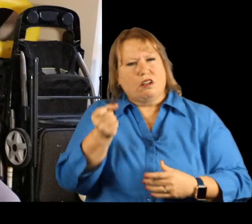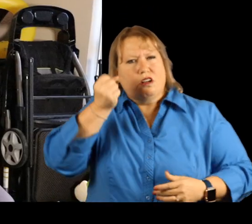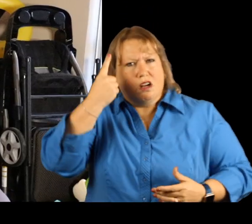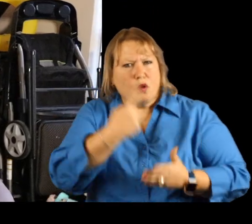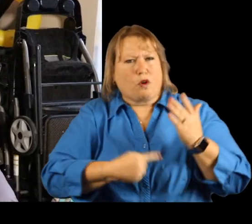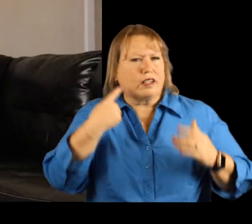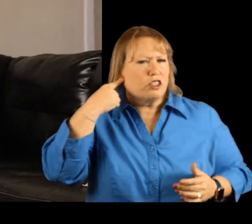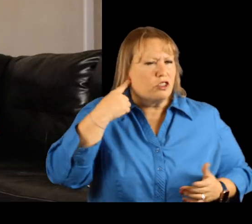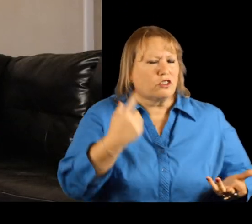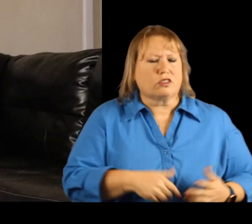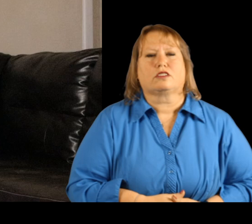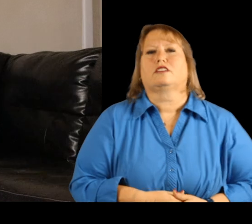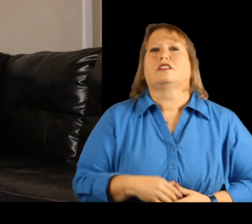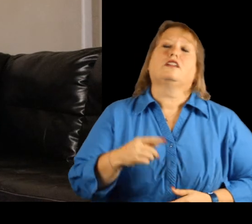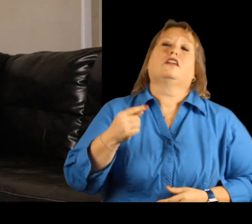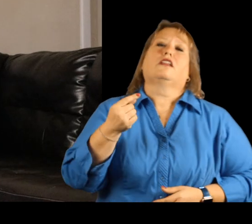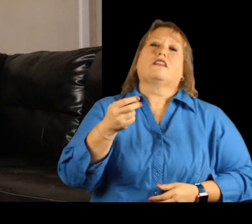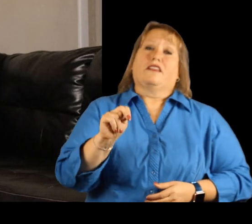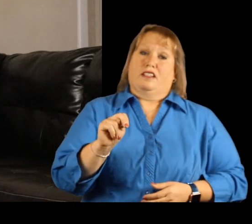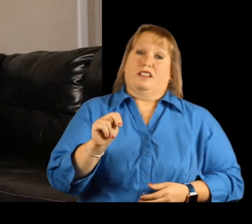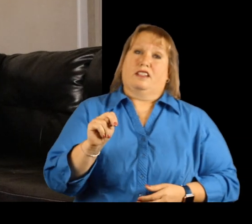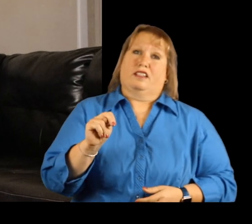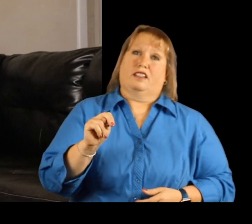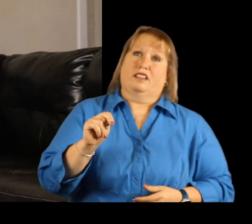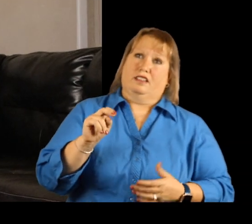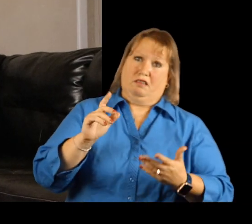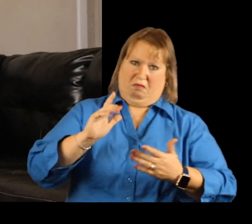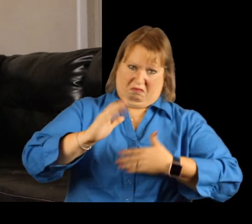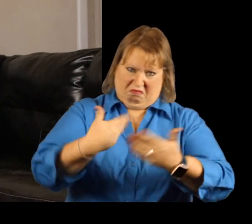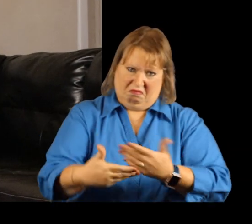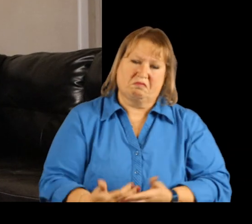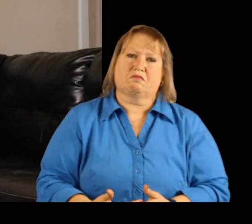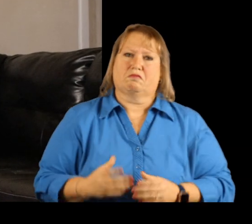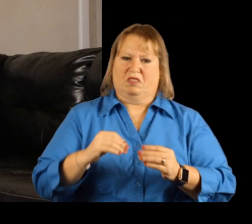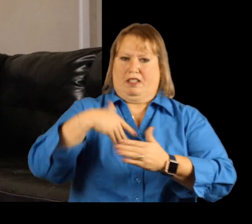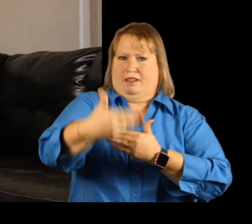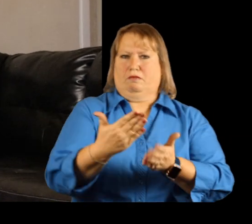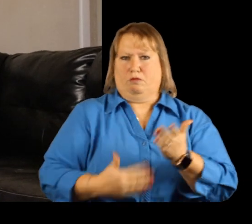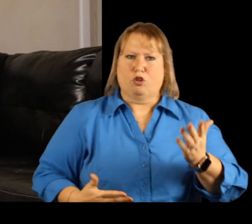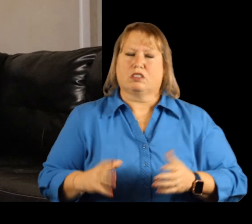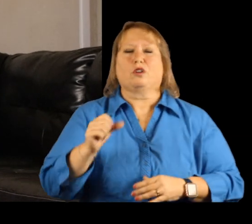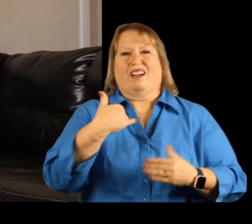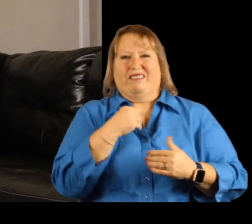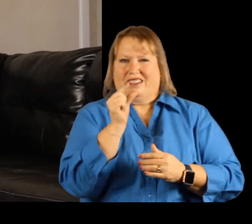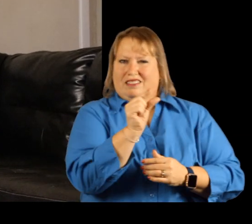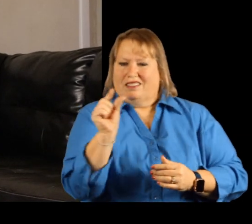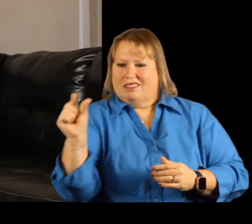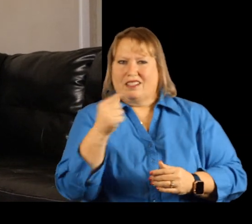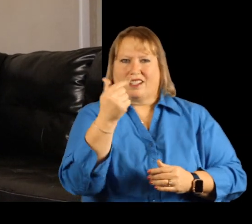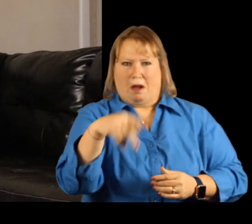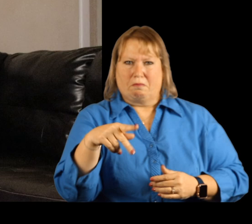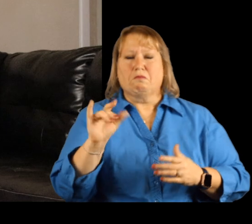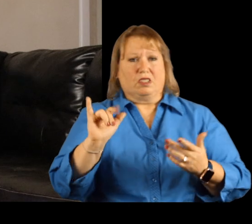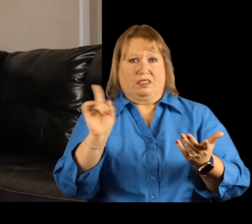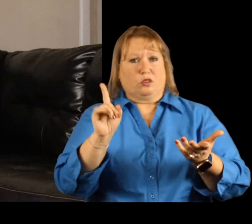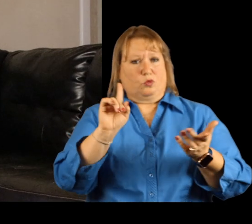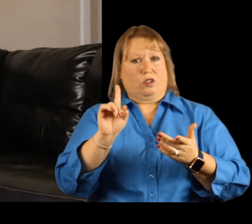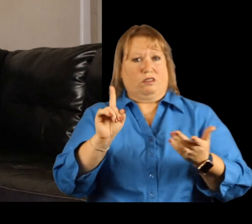Okay. So and then so we can move on. So, yeah, there's just a little gap. So...but that's where we are at right now.